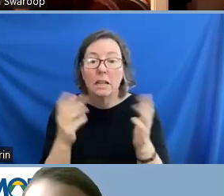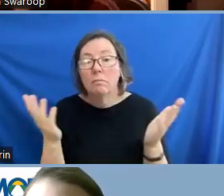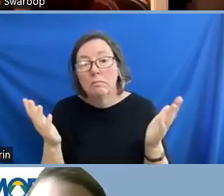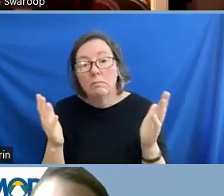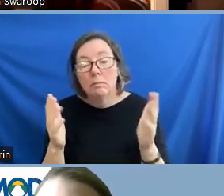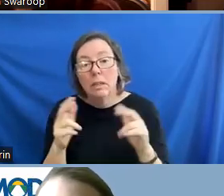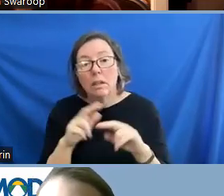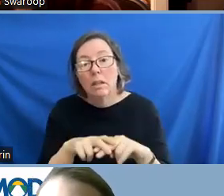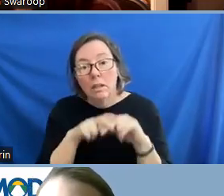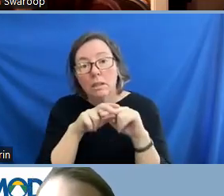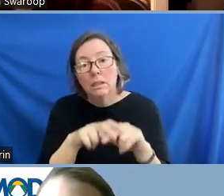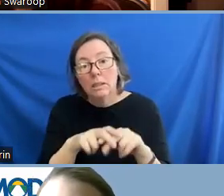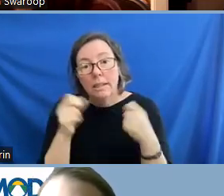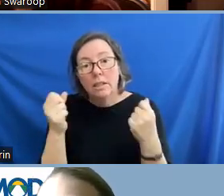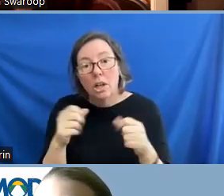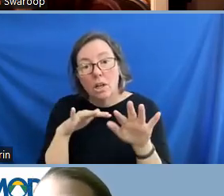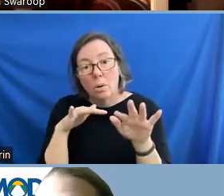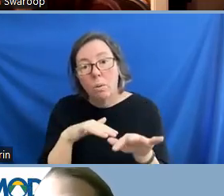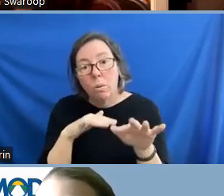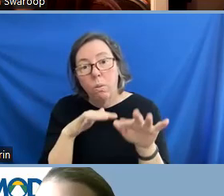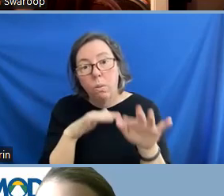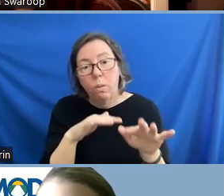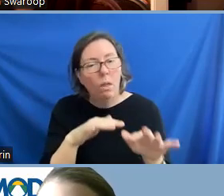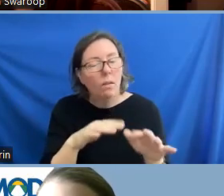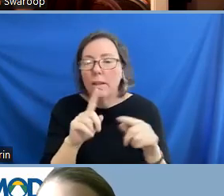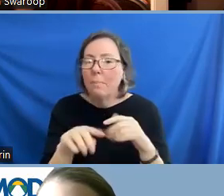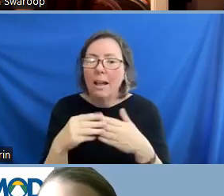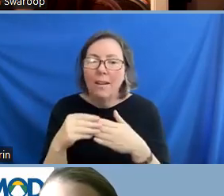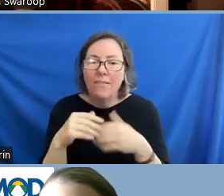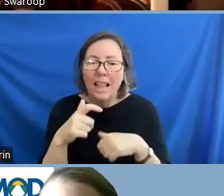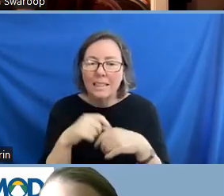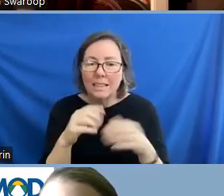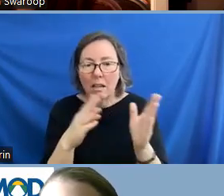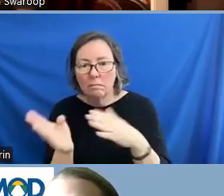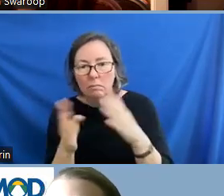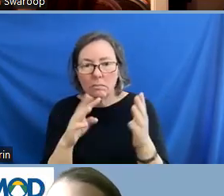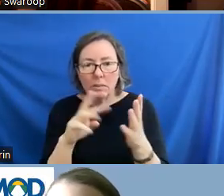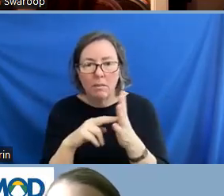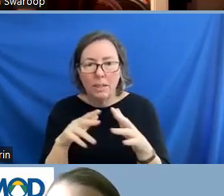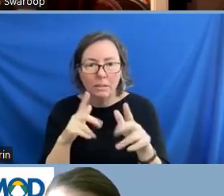would. And getting that feedback from the medicals can be really helpful in